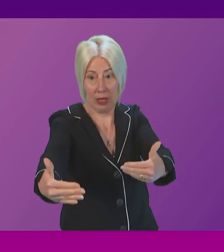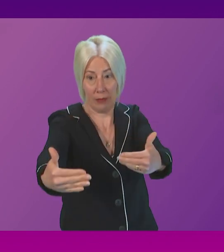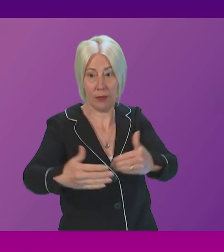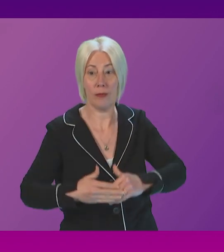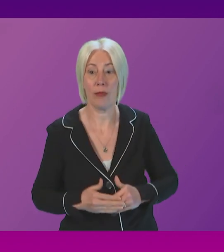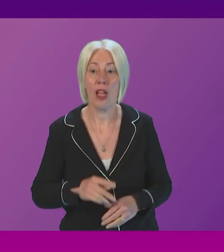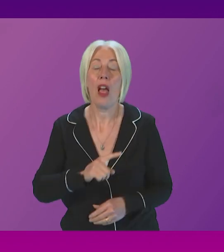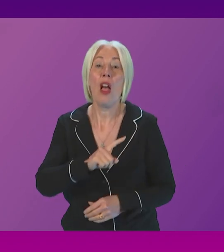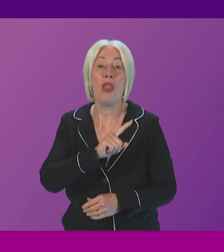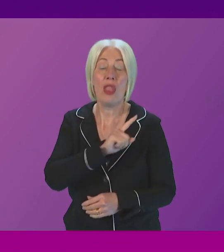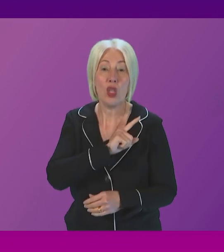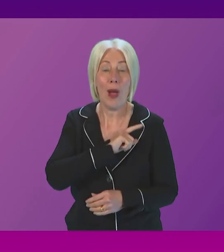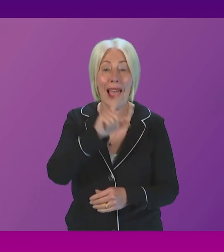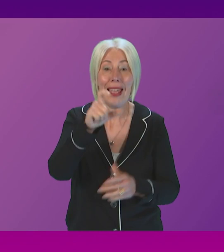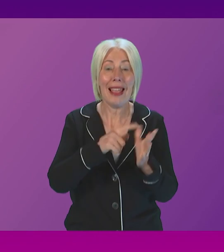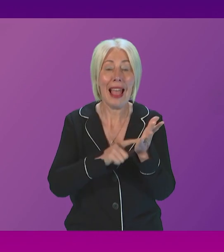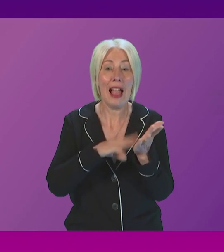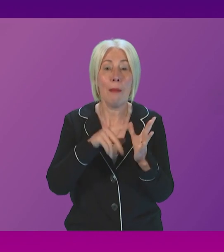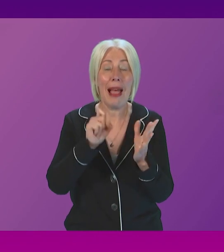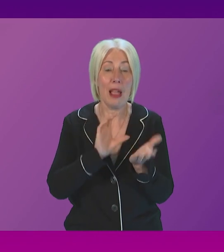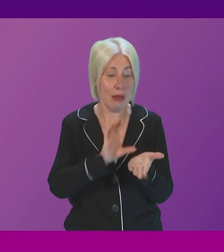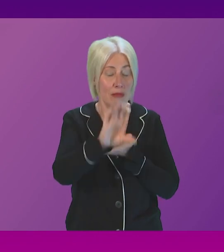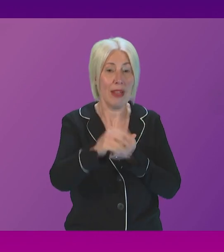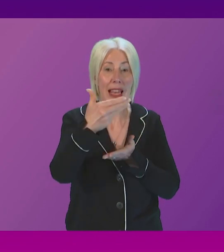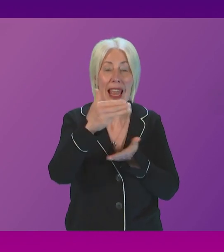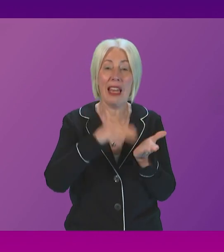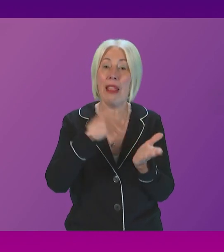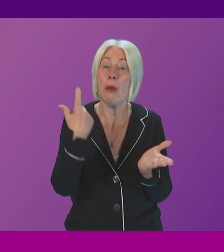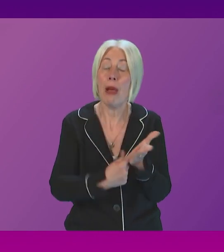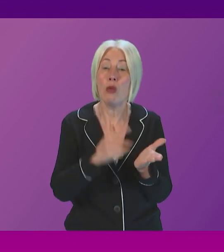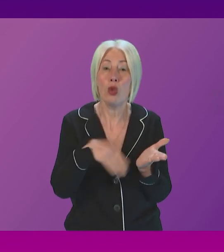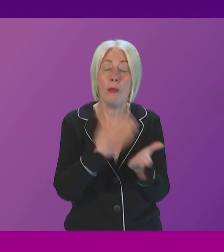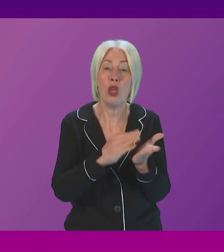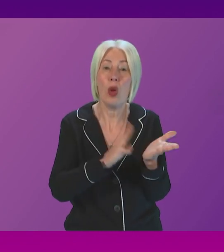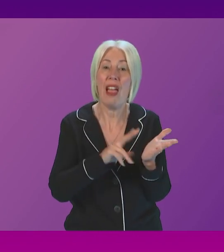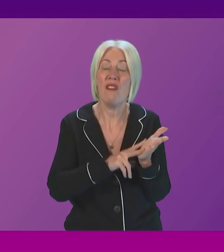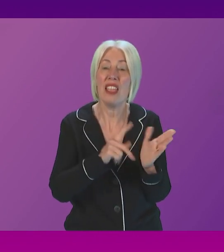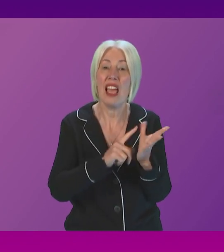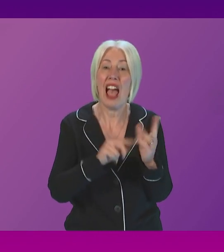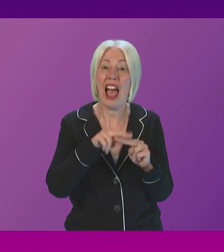CalMac has invested £9 million to ensure that the MV Alfred is chartered,